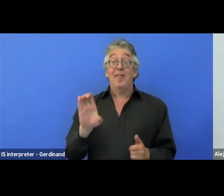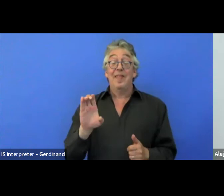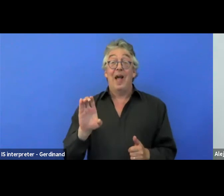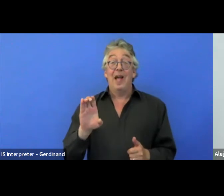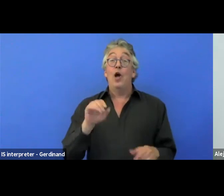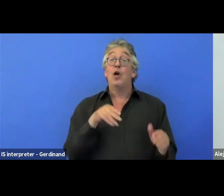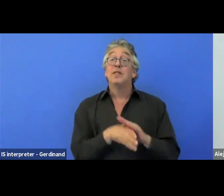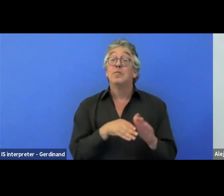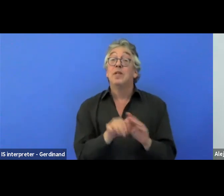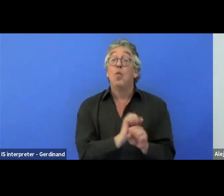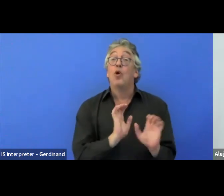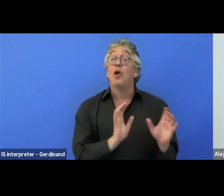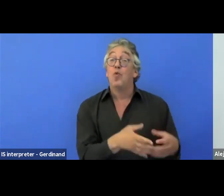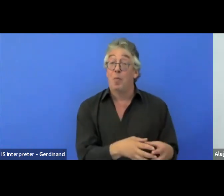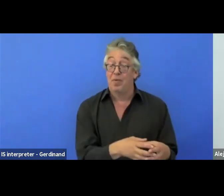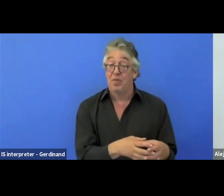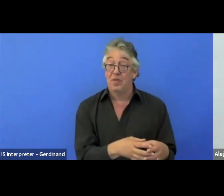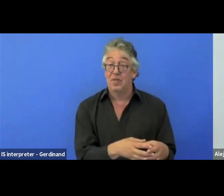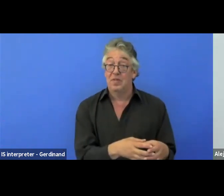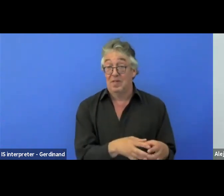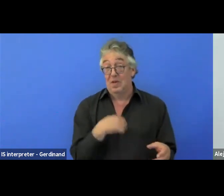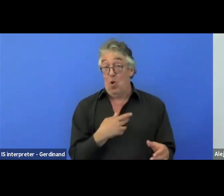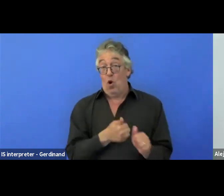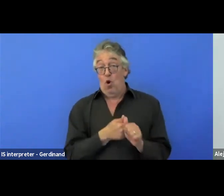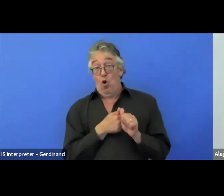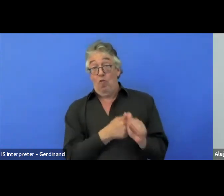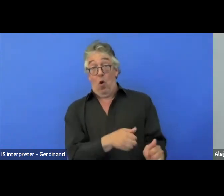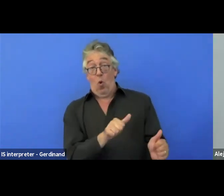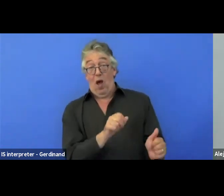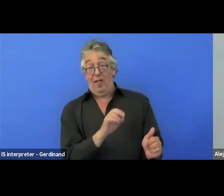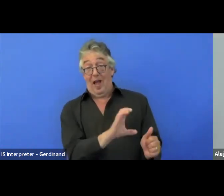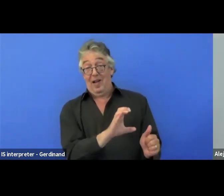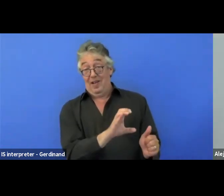in which we follow the lead of ANEC in this regard, in standardisation,